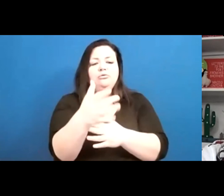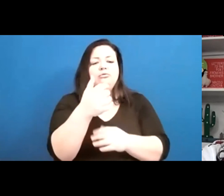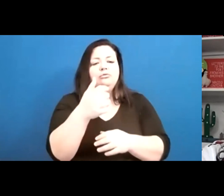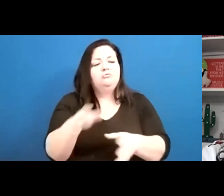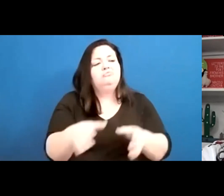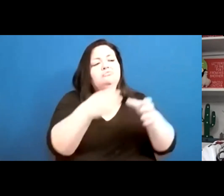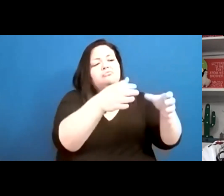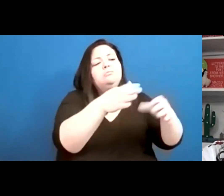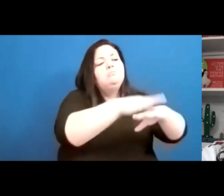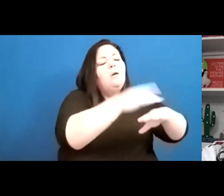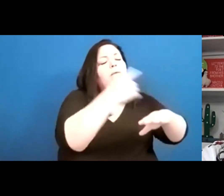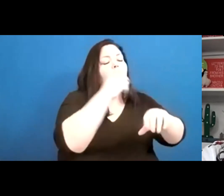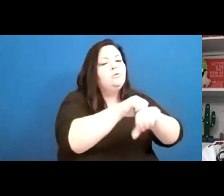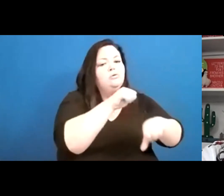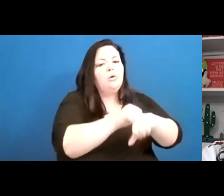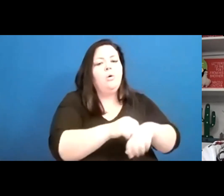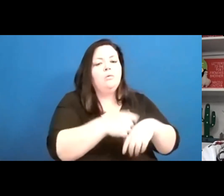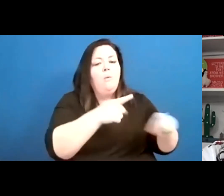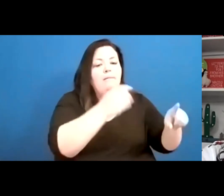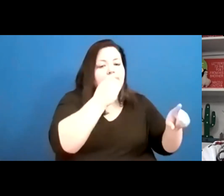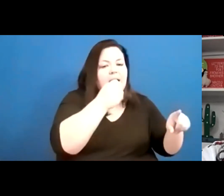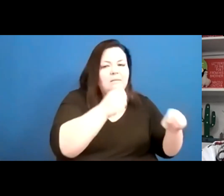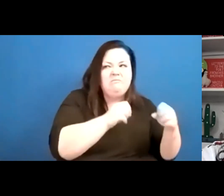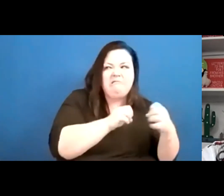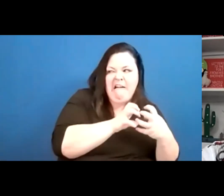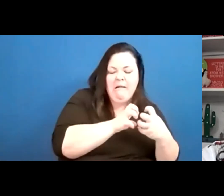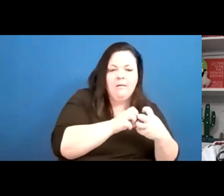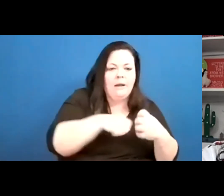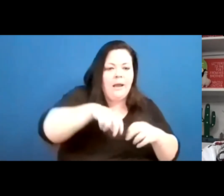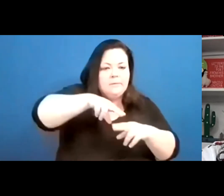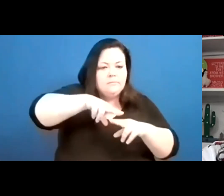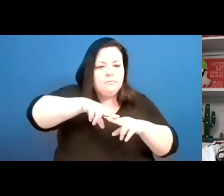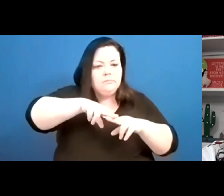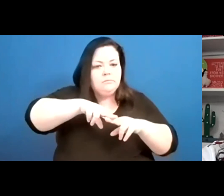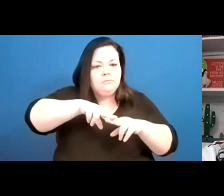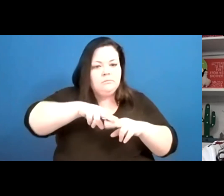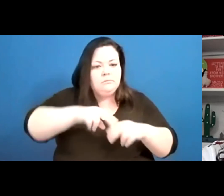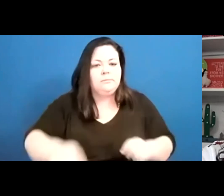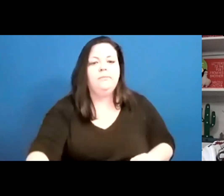towards him while he ate and when he growled,/ I sat in place. This is a process that would take